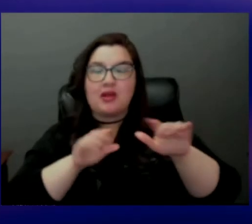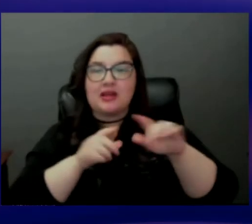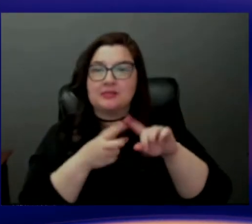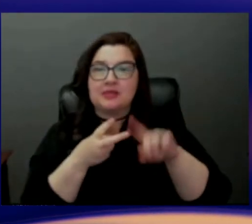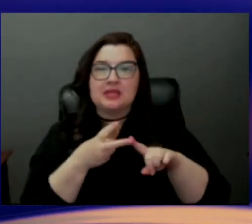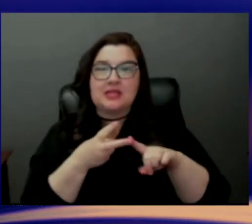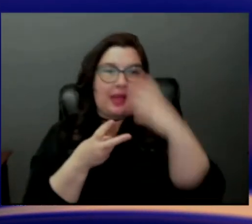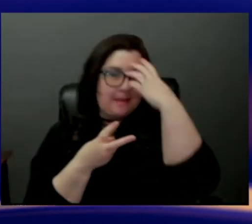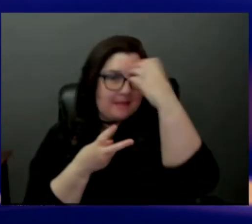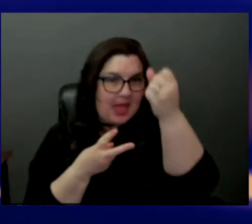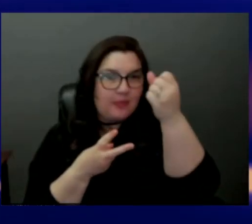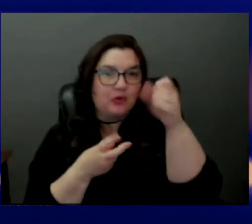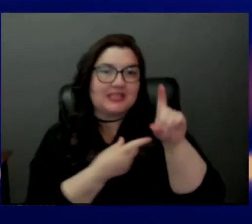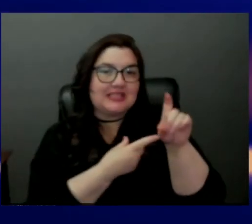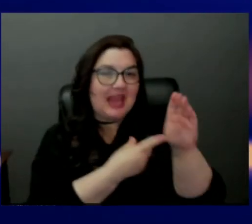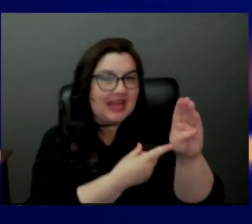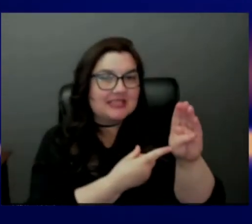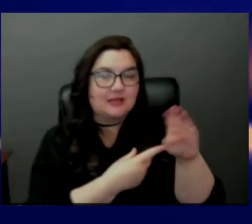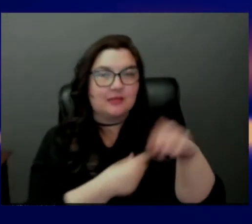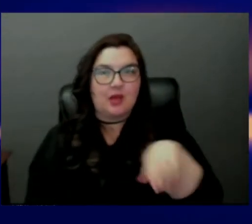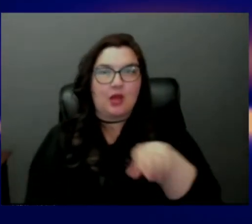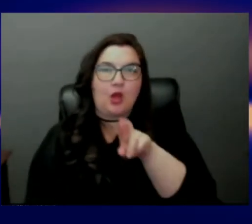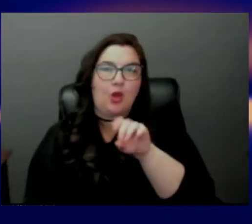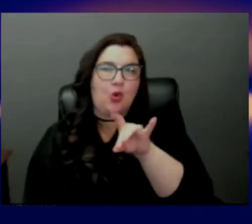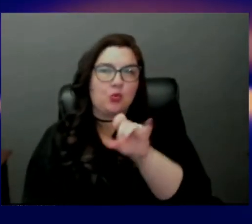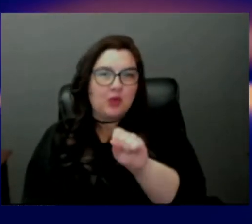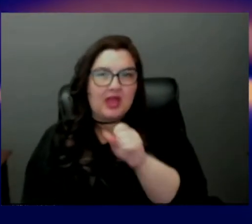such as Redis or SAP Hannah,